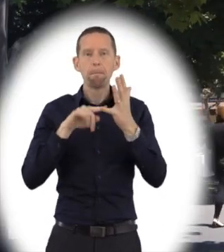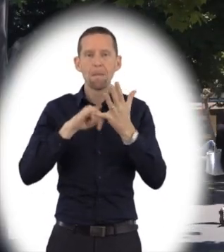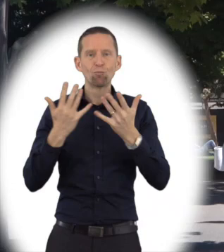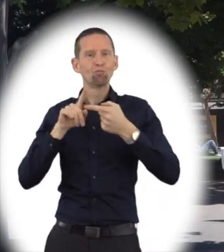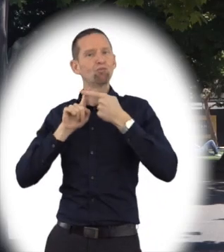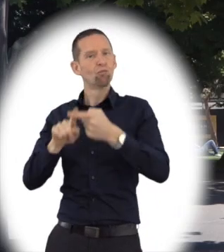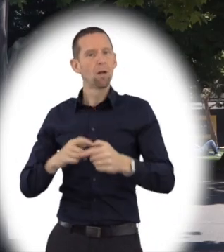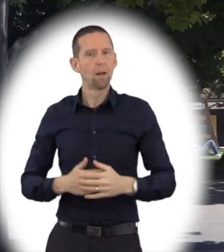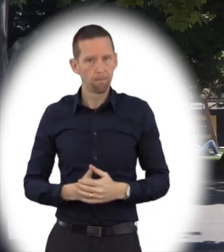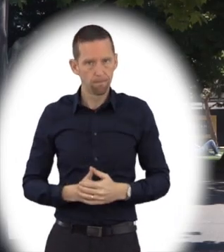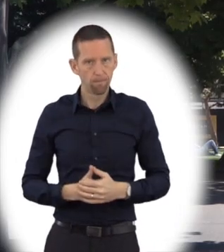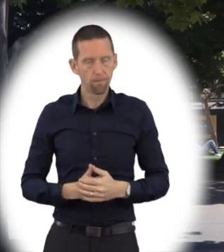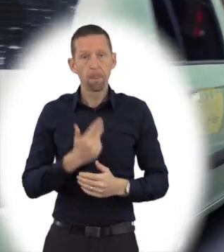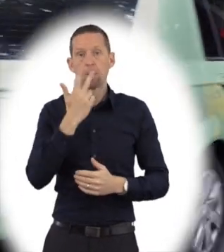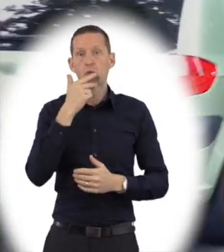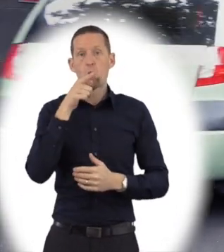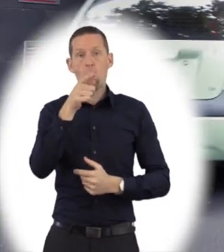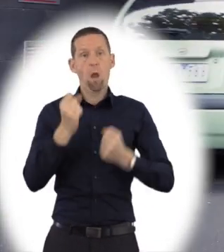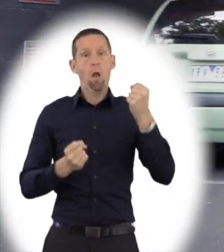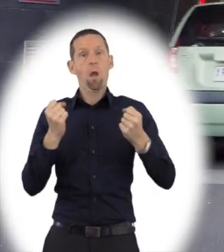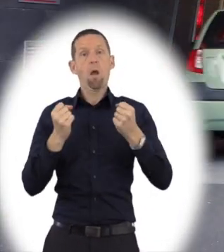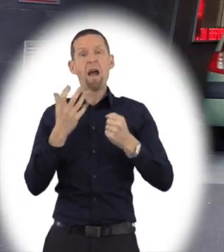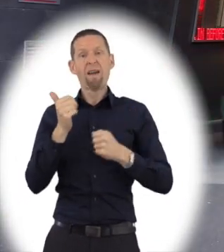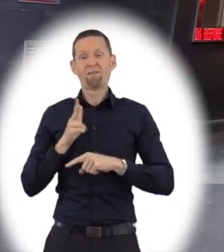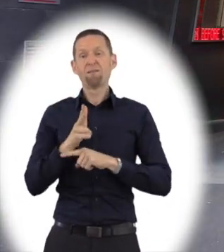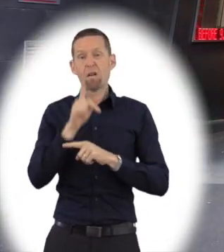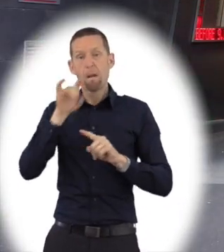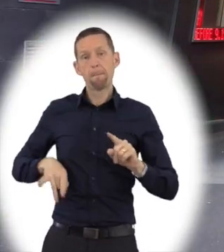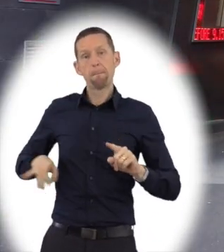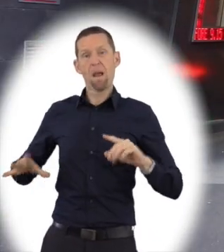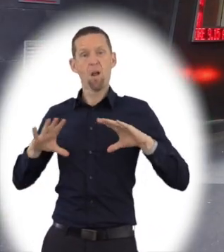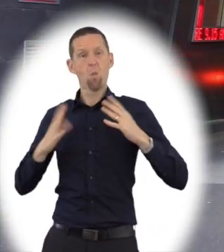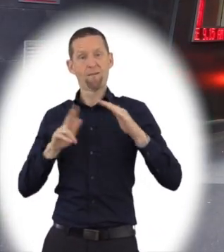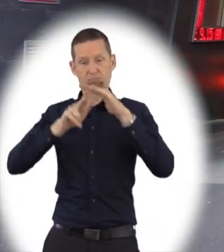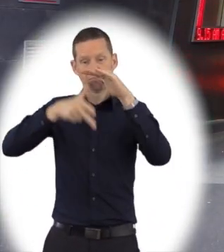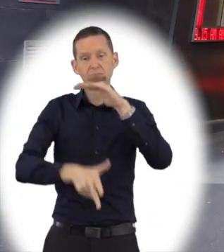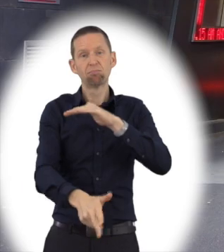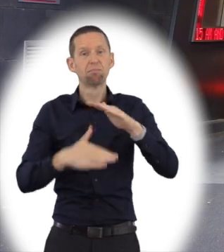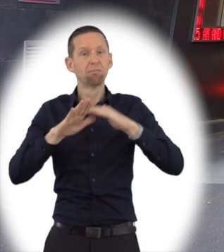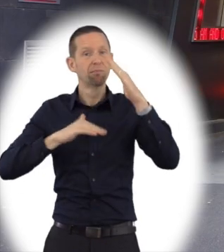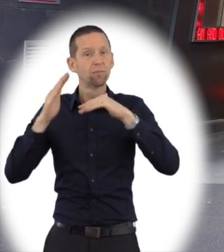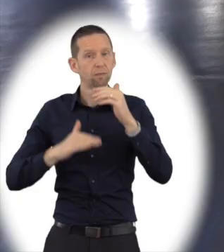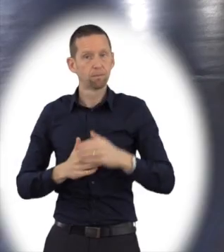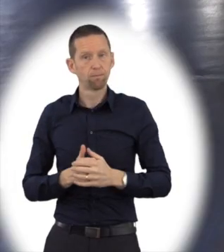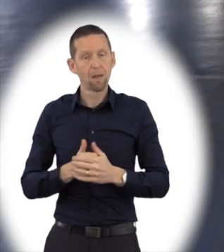tram or bus. If you are travelling by car there is a paid parking underneath the building.